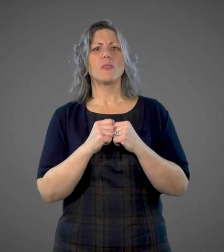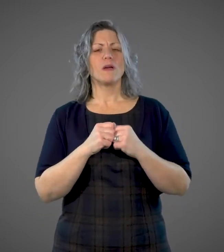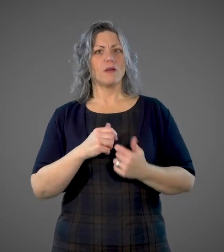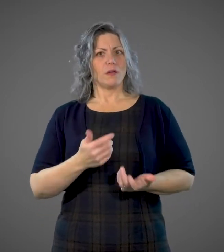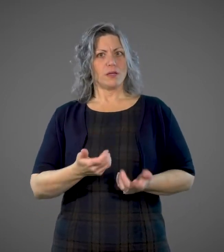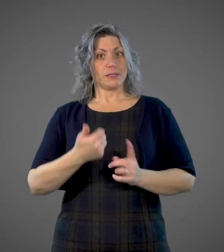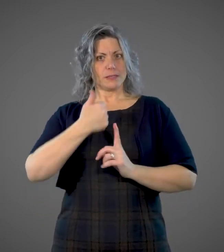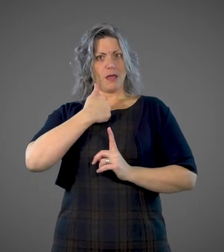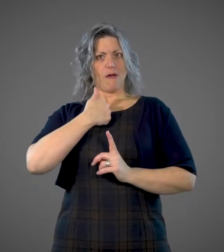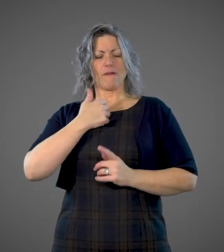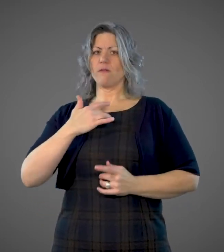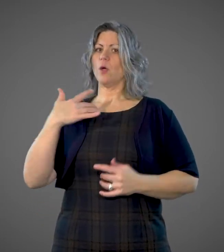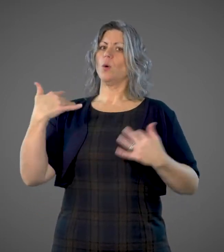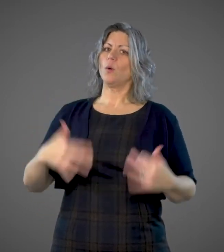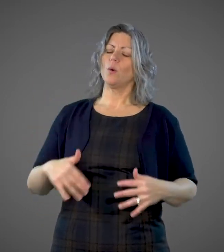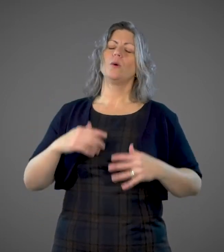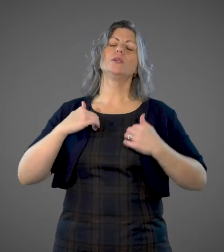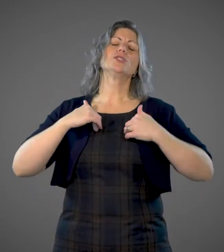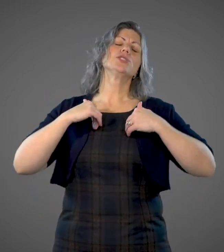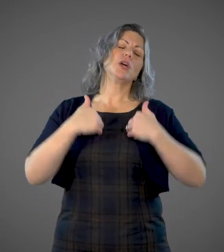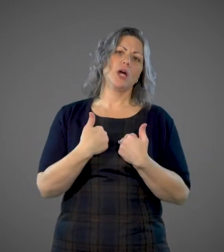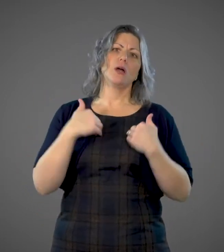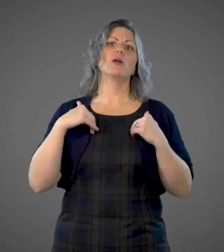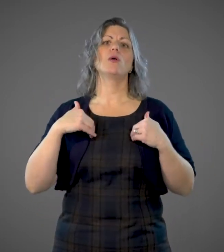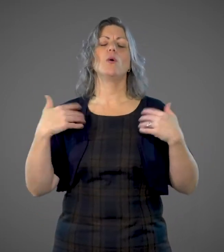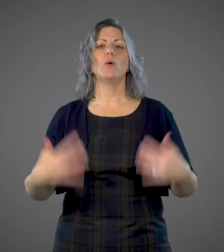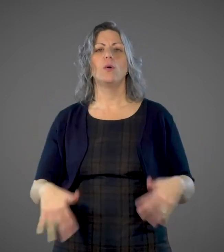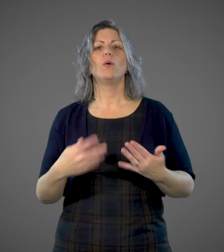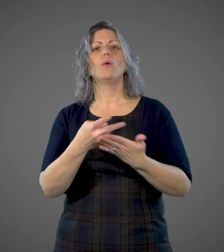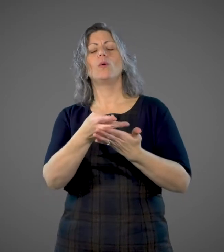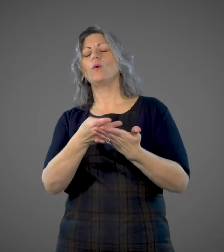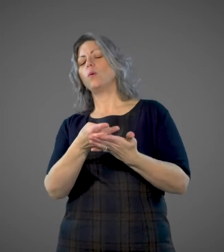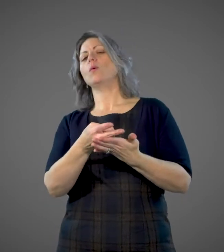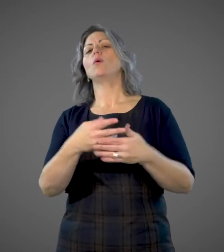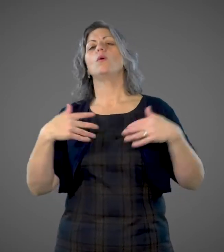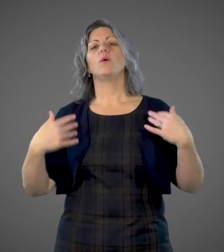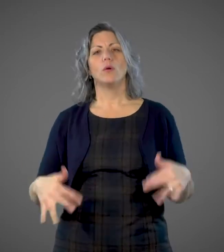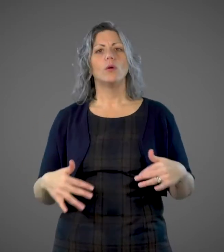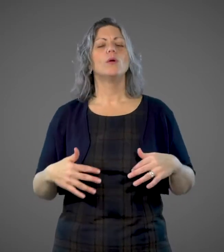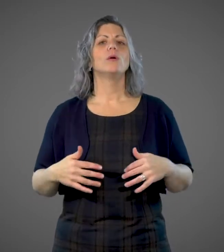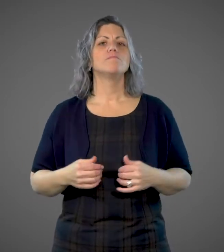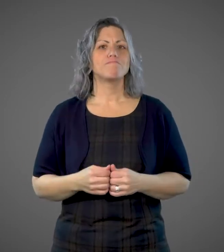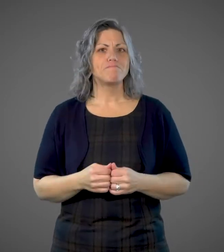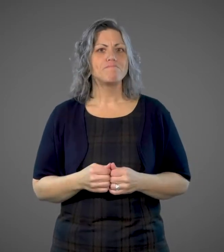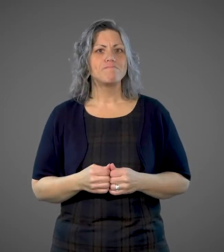You may feel extremely tired and want to lie down to rest.